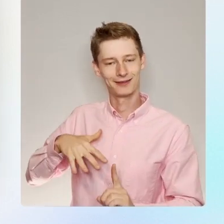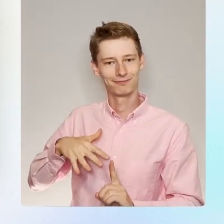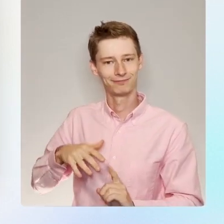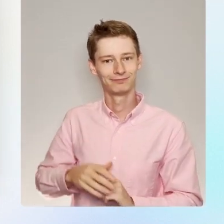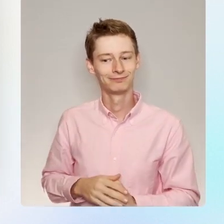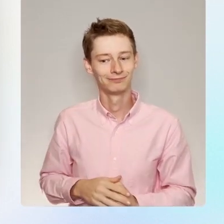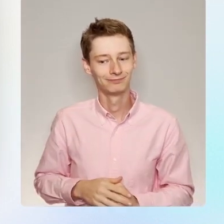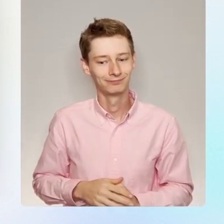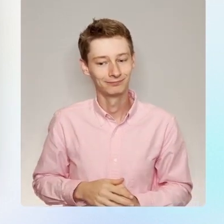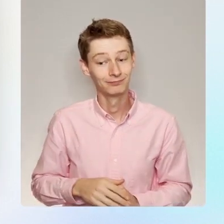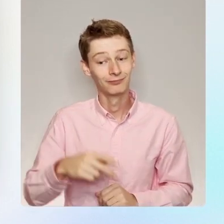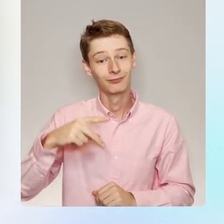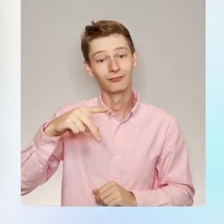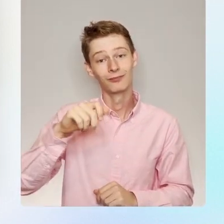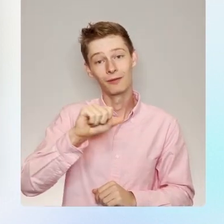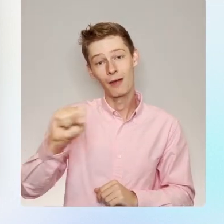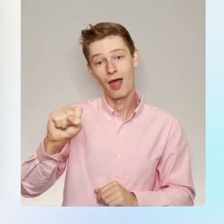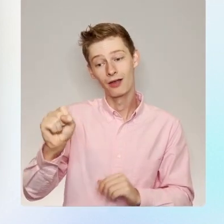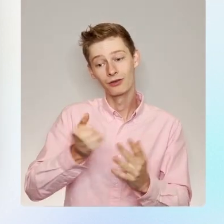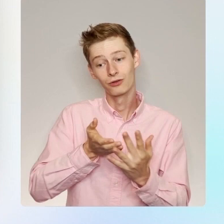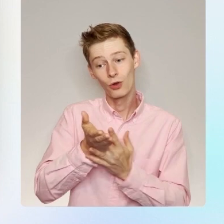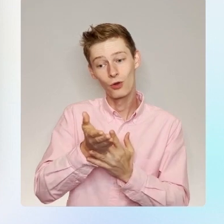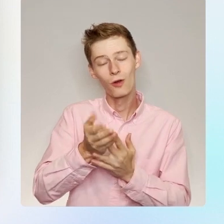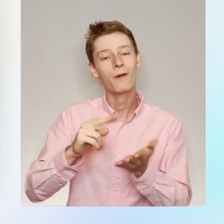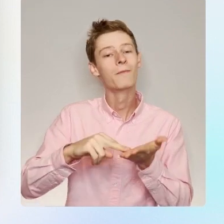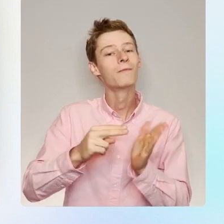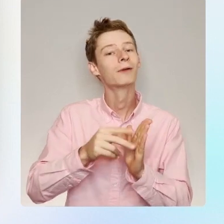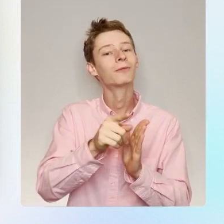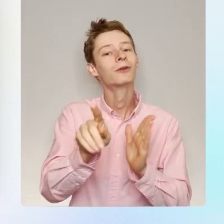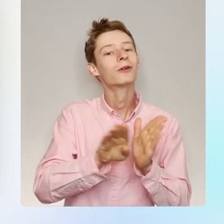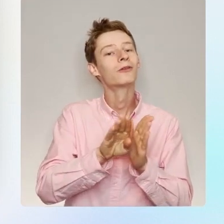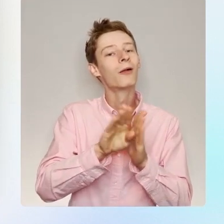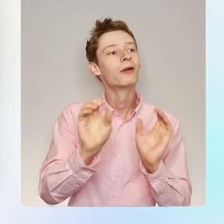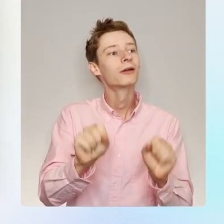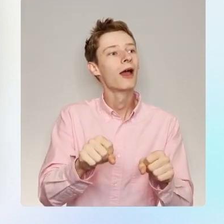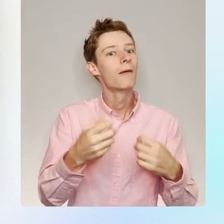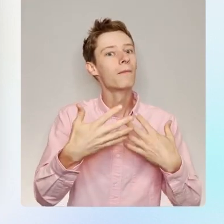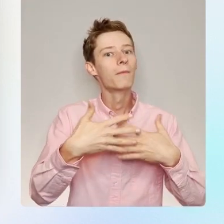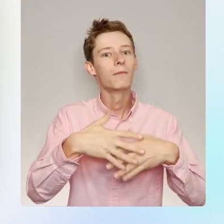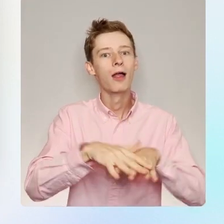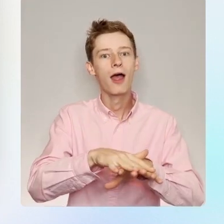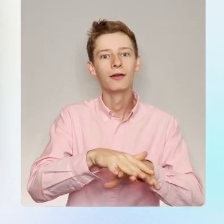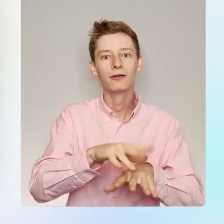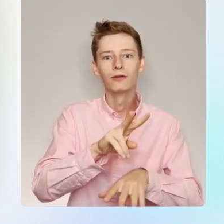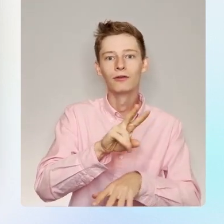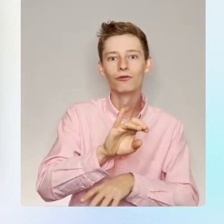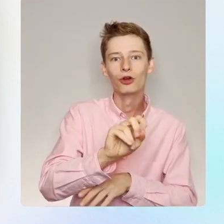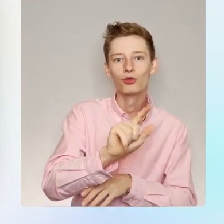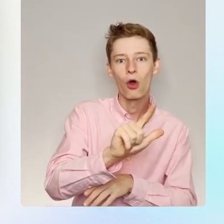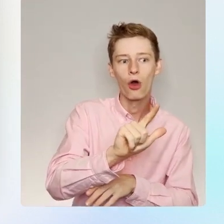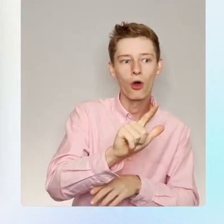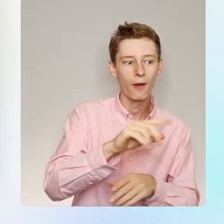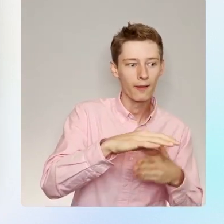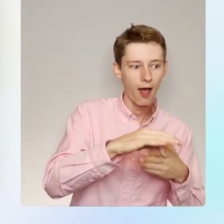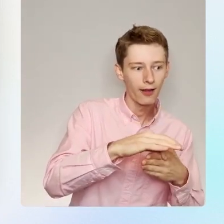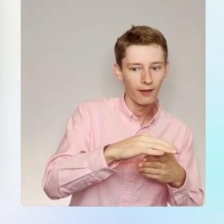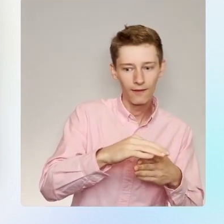Passthrough enables developers to build experiences that can blend the virtual content with the physical world.